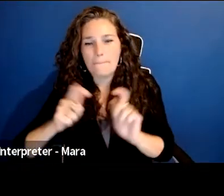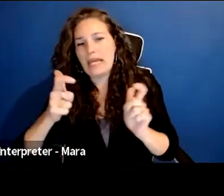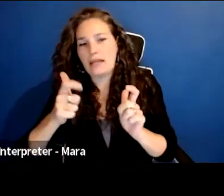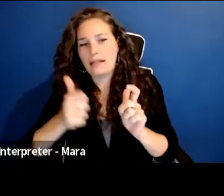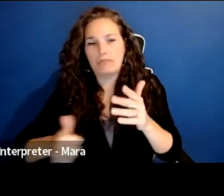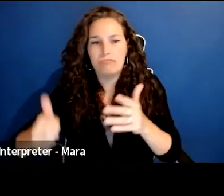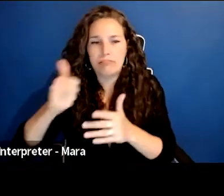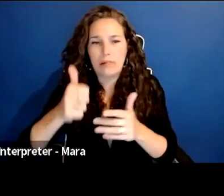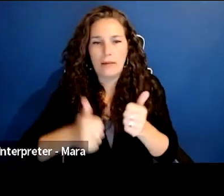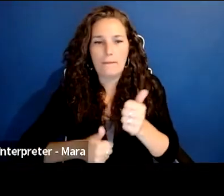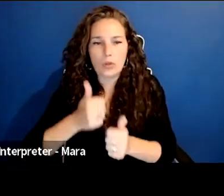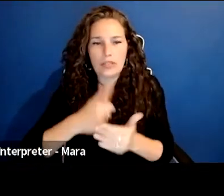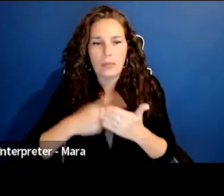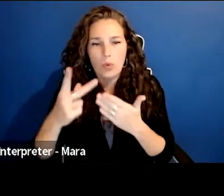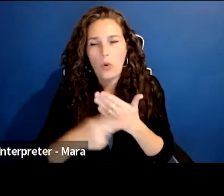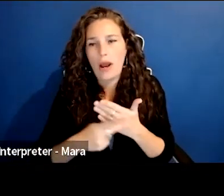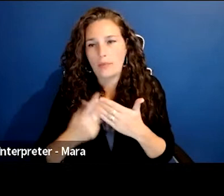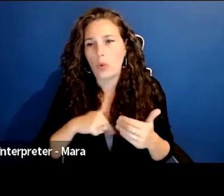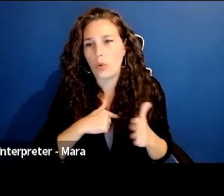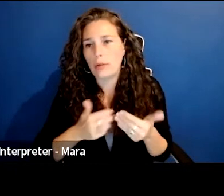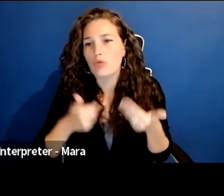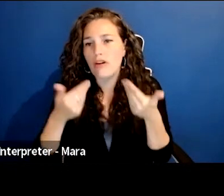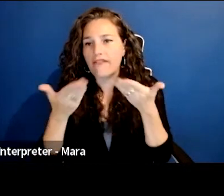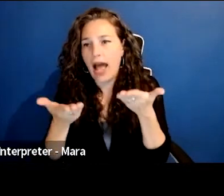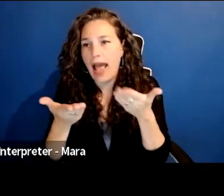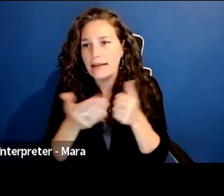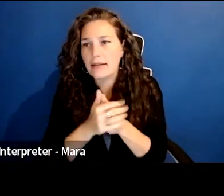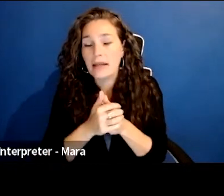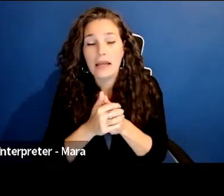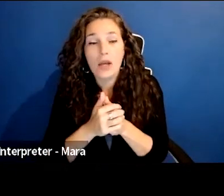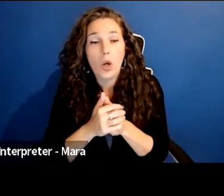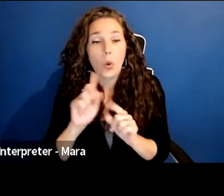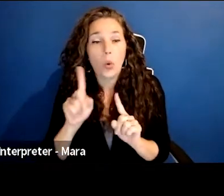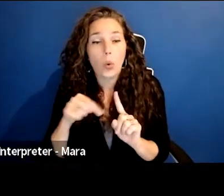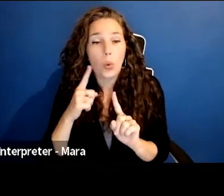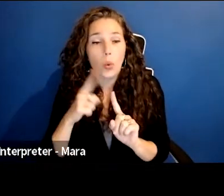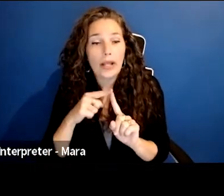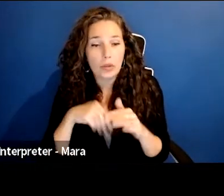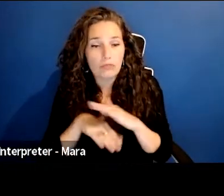Most people fall into this program. When you go online on our website,